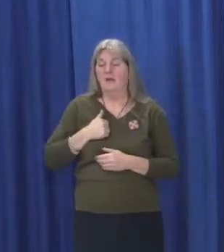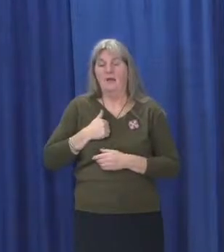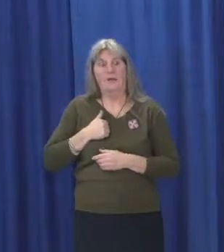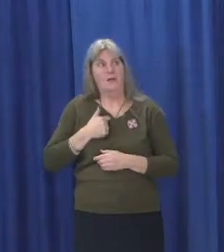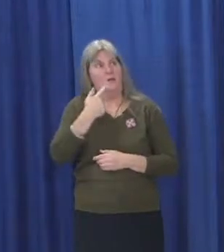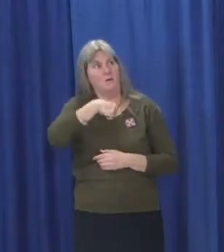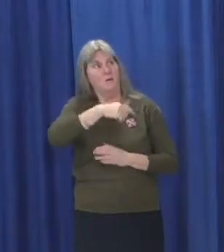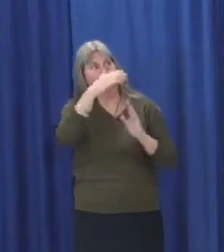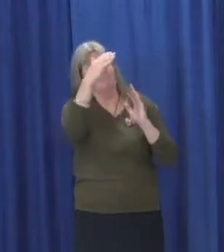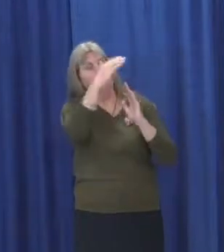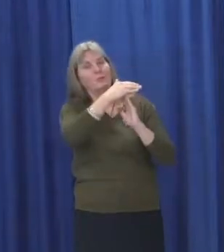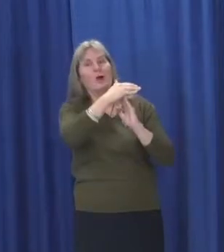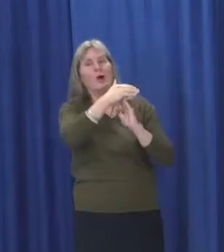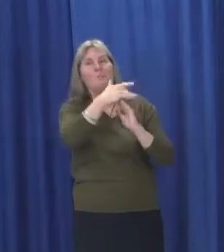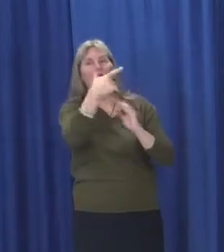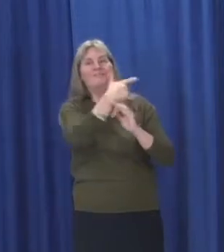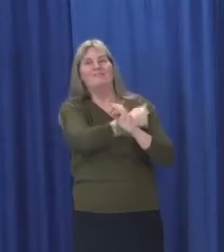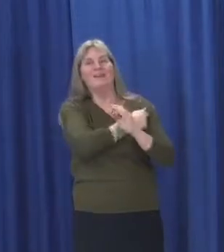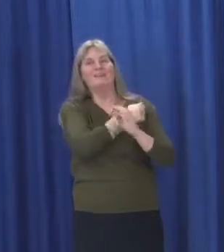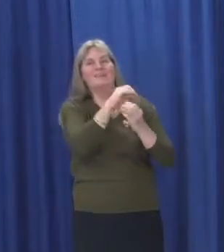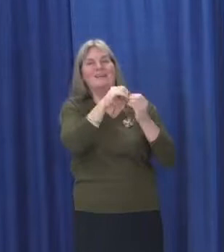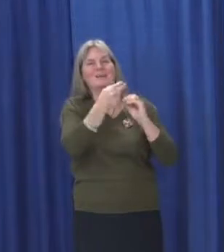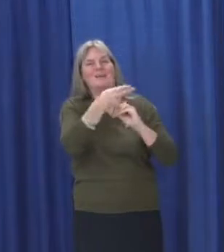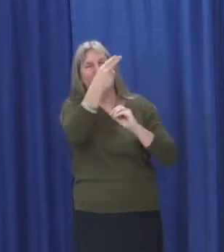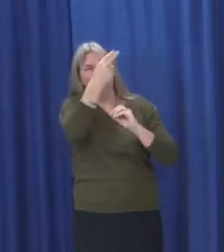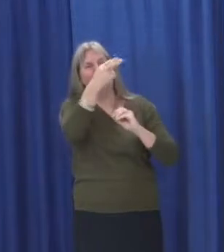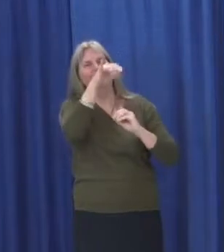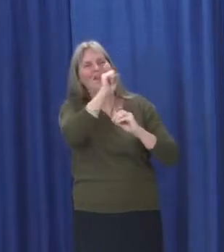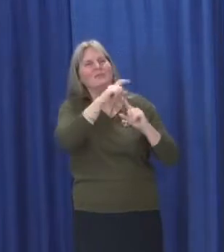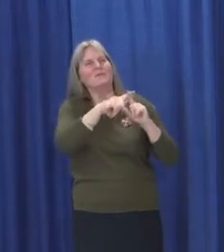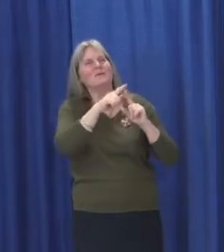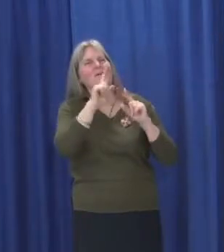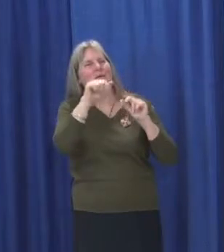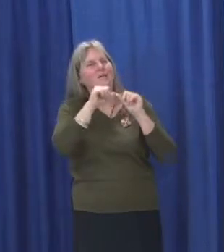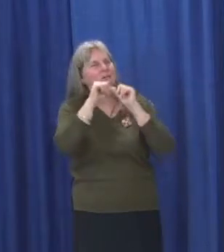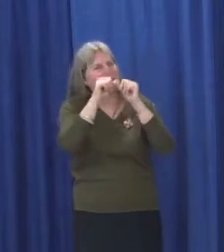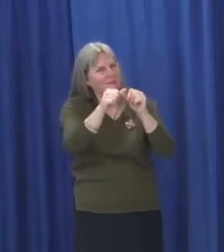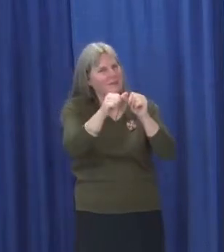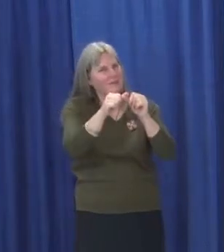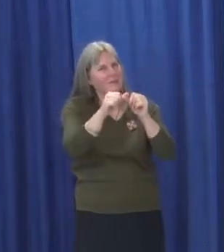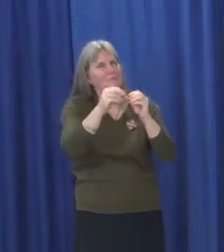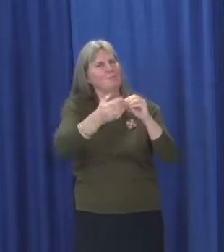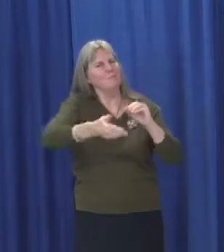vaccine response and uptake but we need to keep this impetus going to raise his percentage